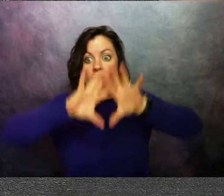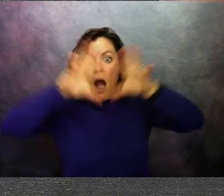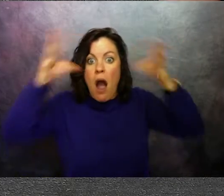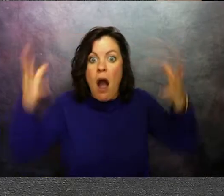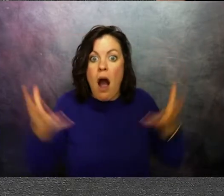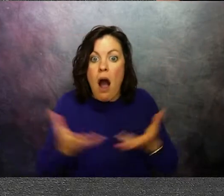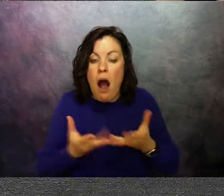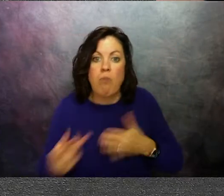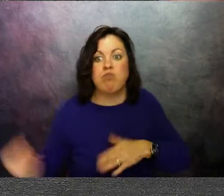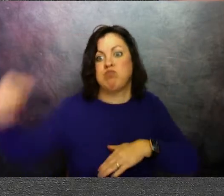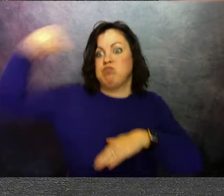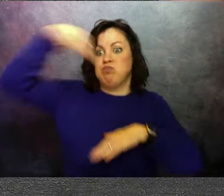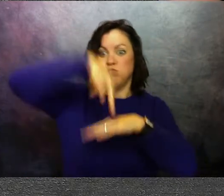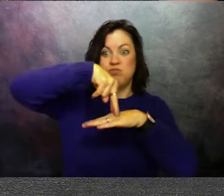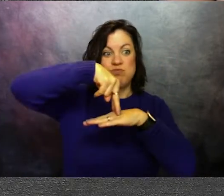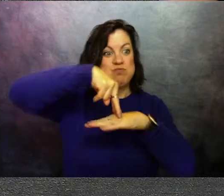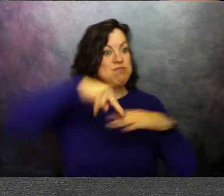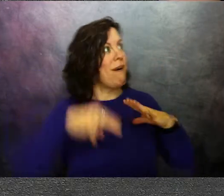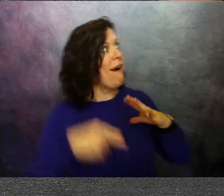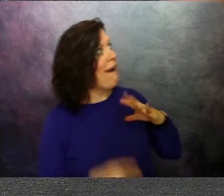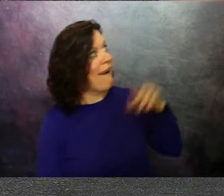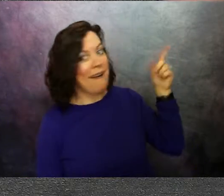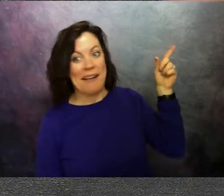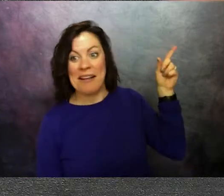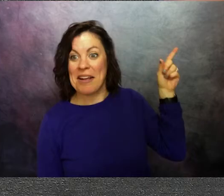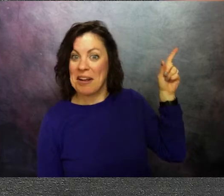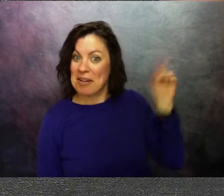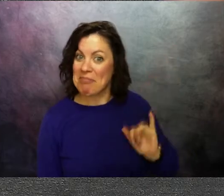right on the earth. Like on a globe.